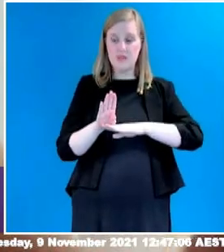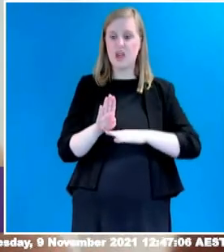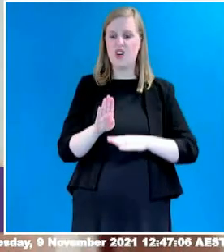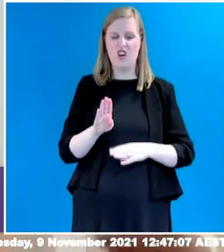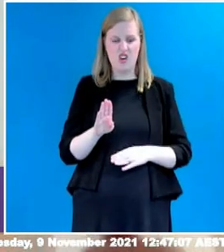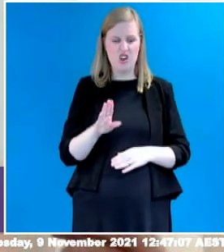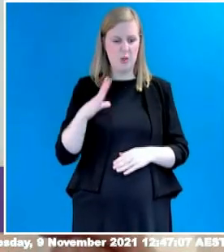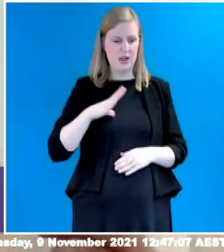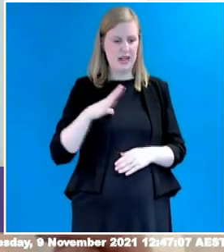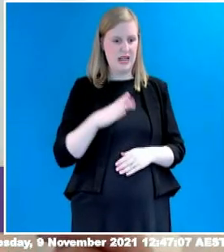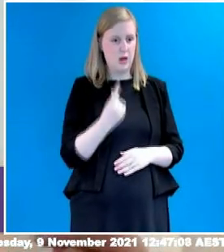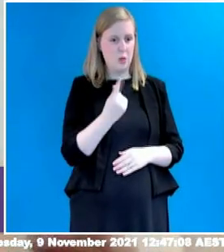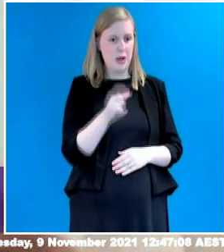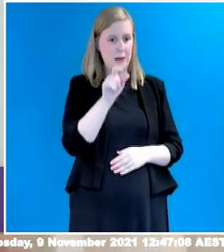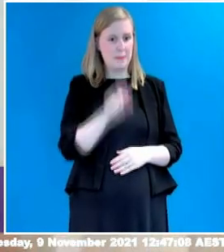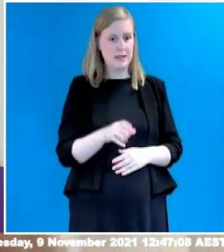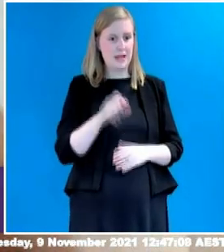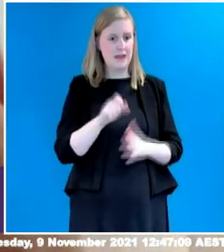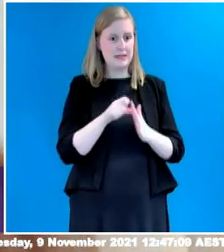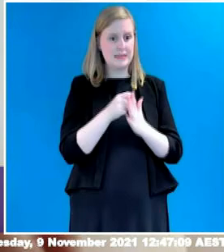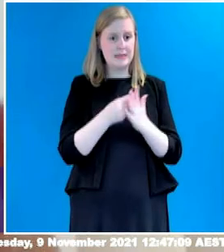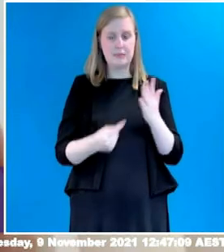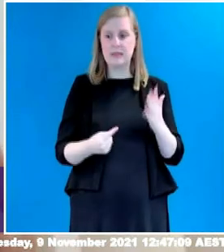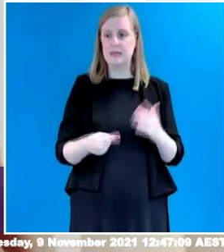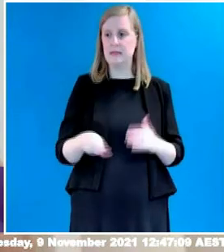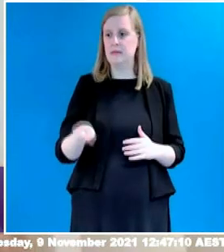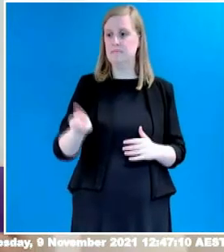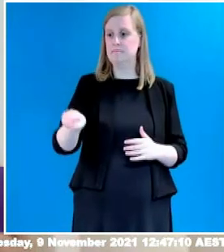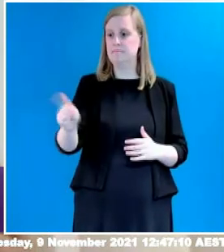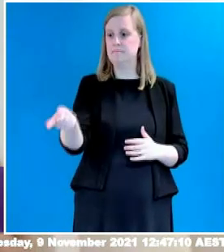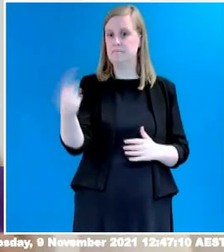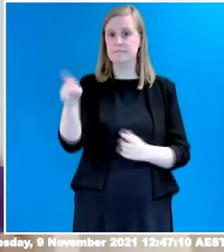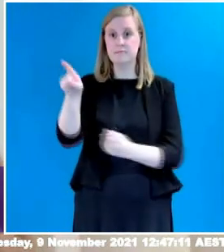So we have a disabled person on a board, but they are never provided with the